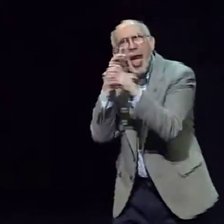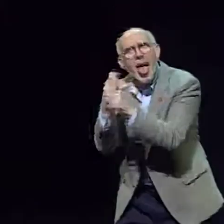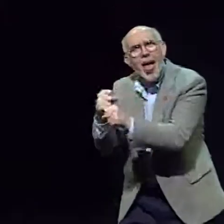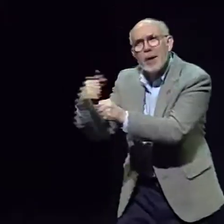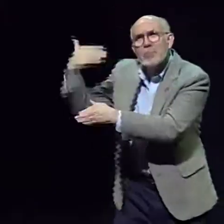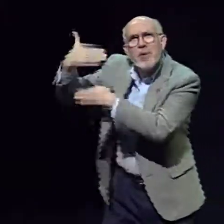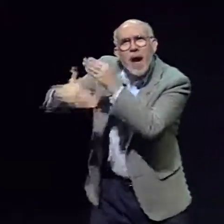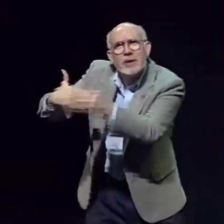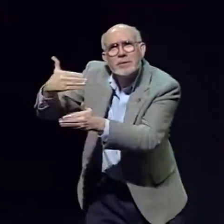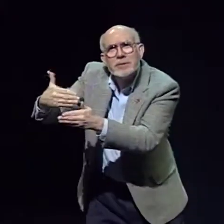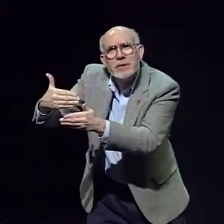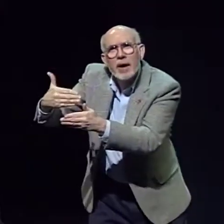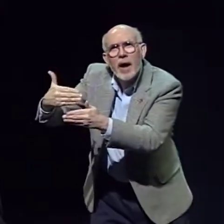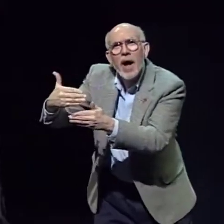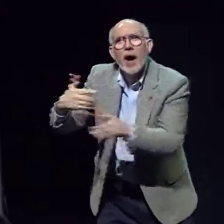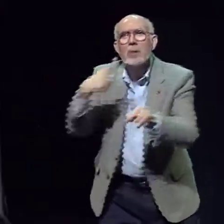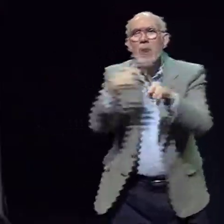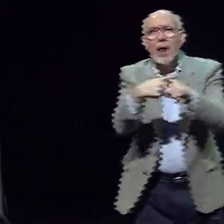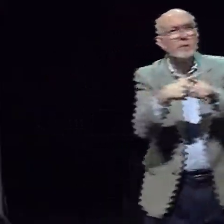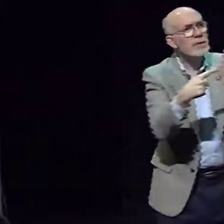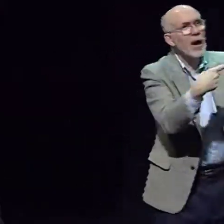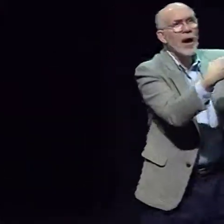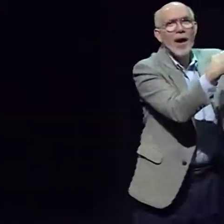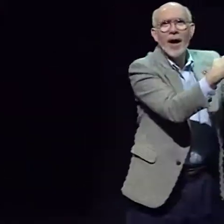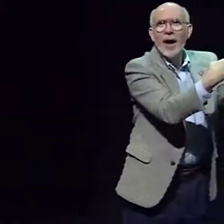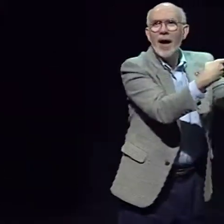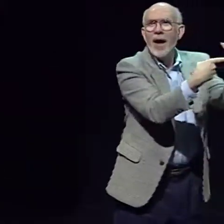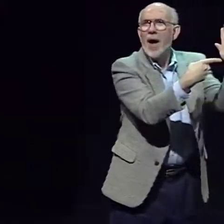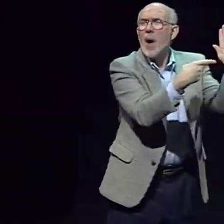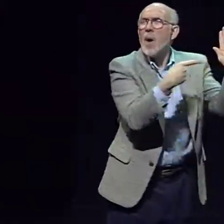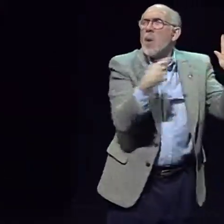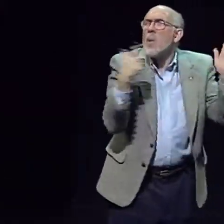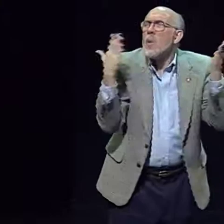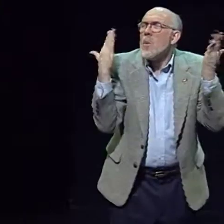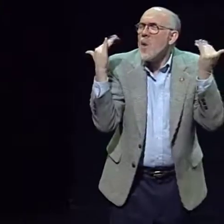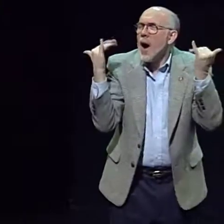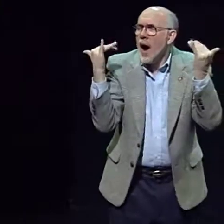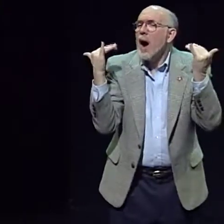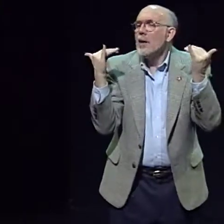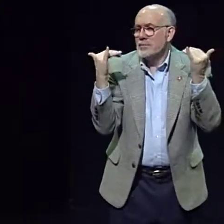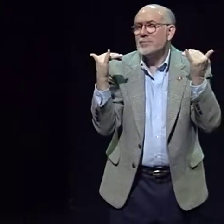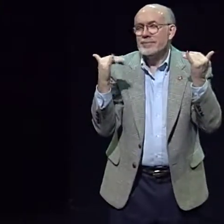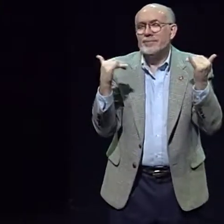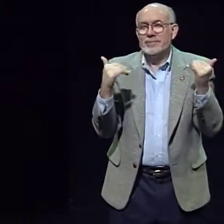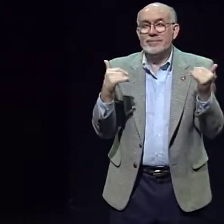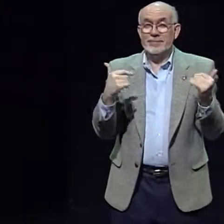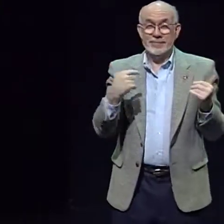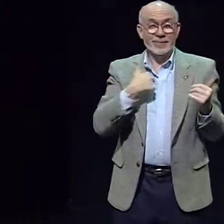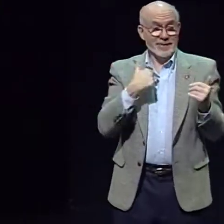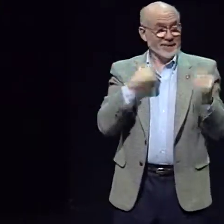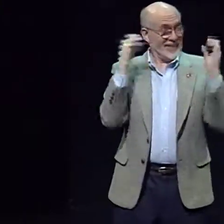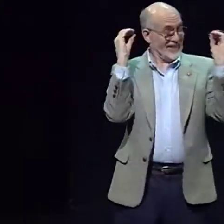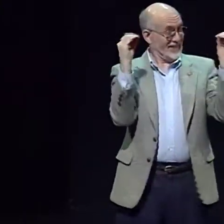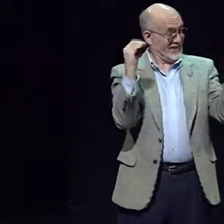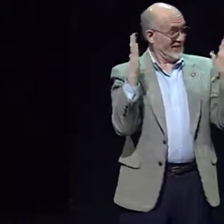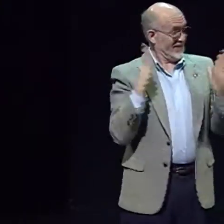AND WHY AM I SO FASCINATED BY THE PROCESS AND THE PRODUCT? WELL, LET ME SHARE.